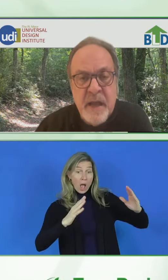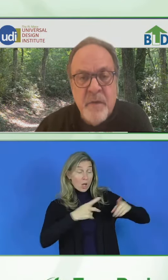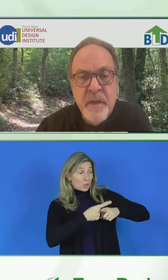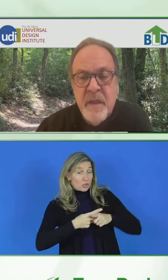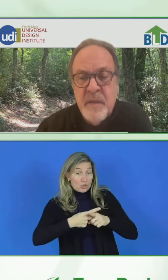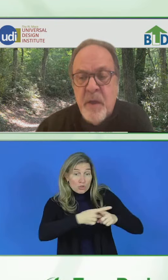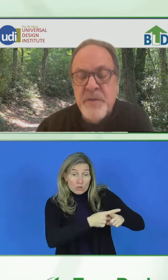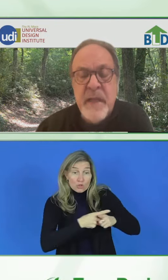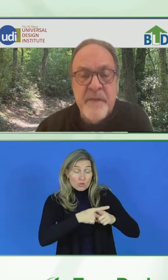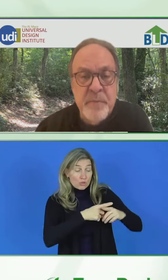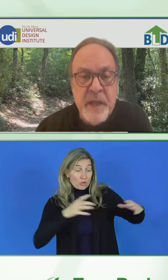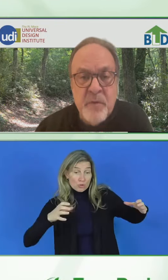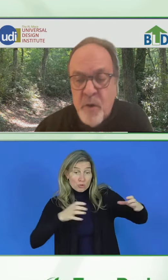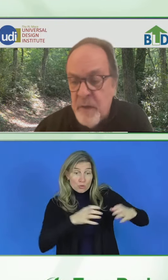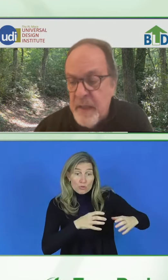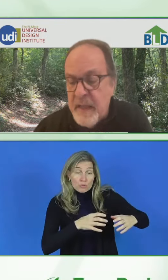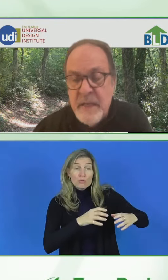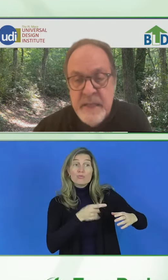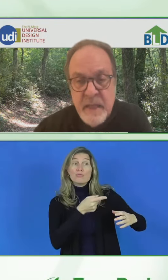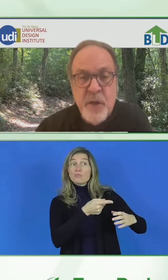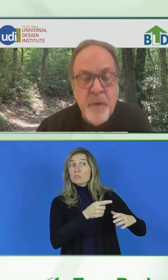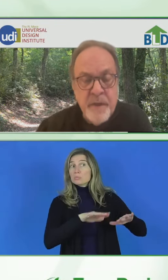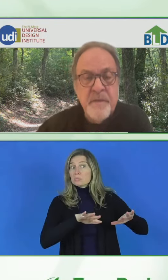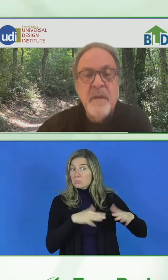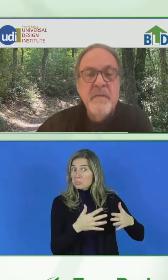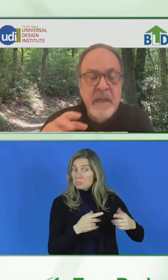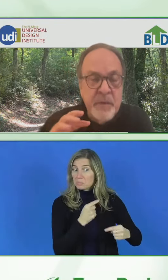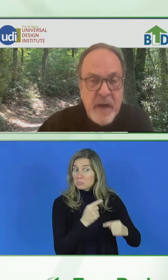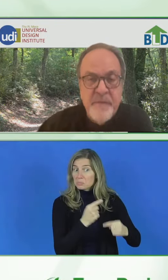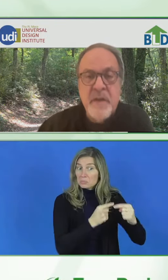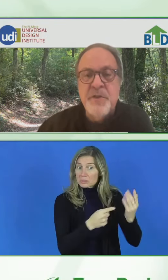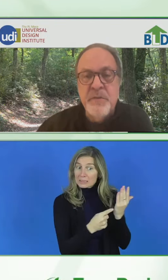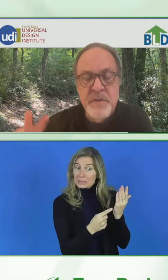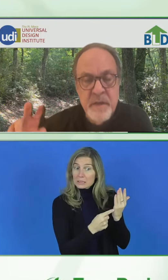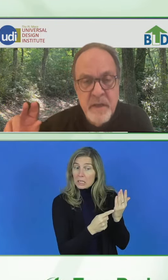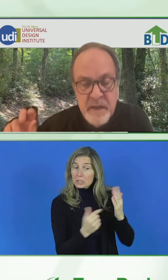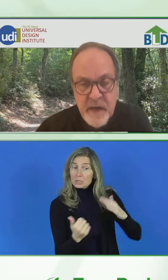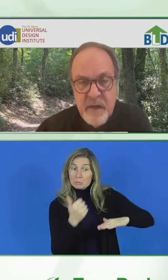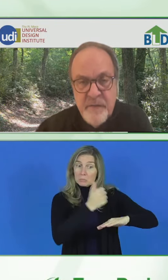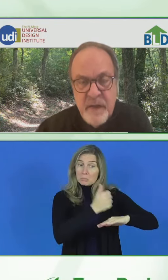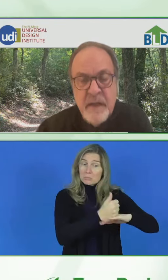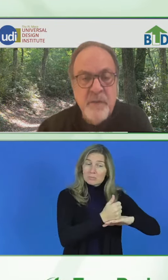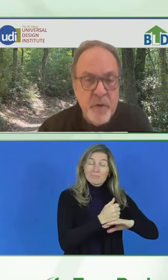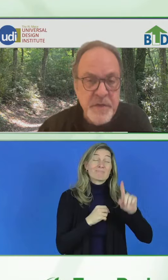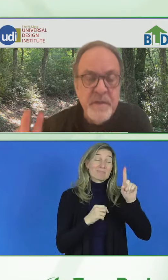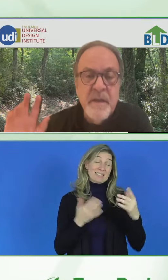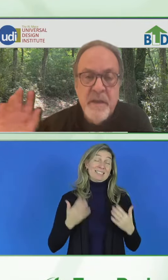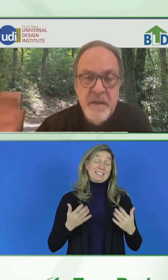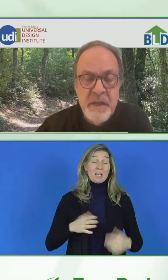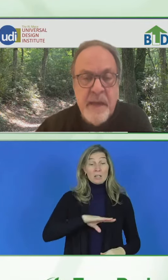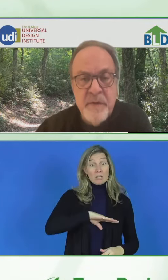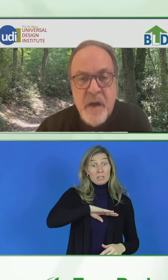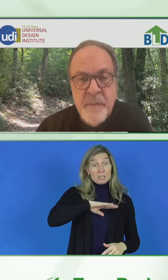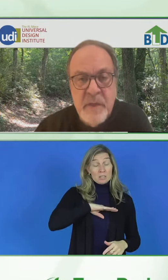It might also have to play a role in dealing with the demographic issues, caregiving and of course the need to have an environment